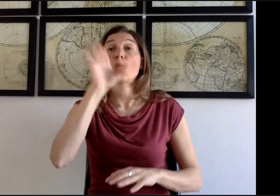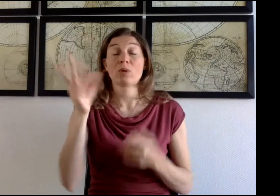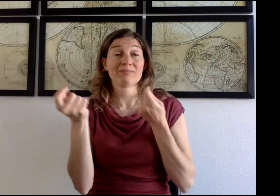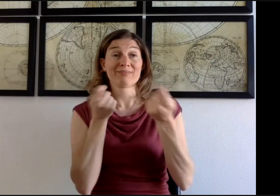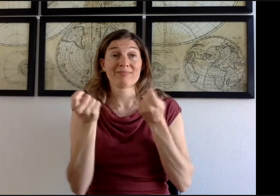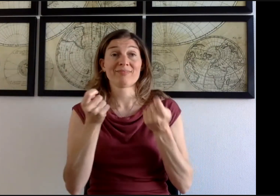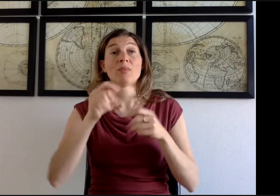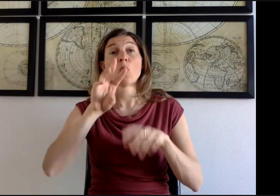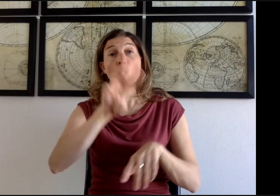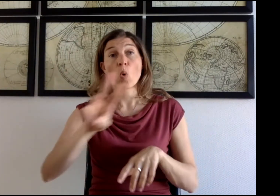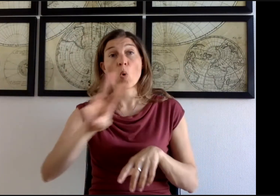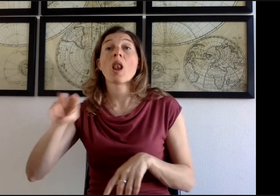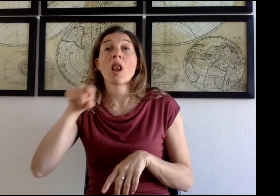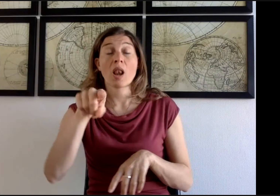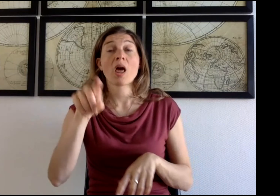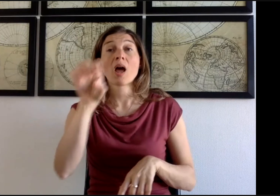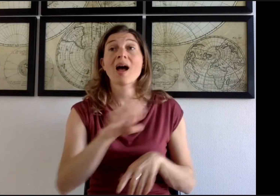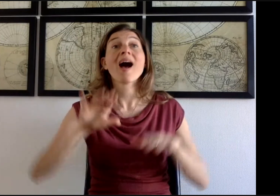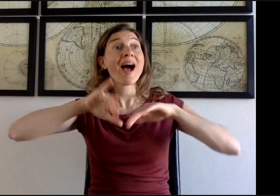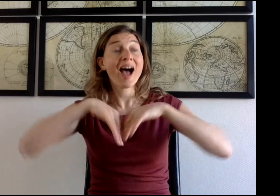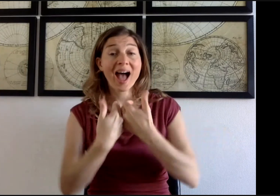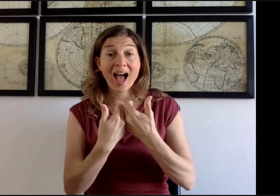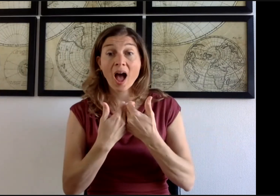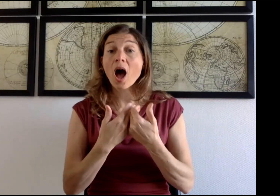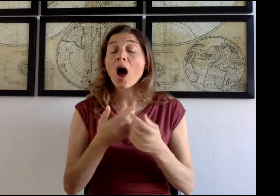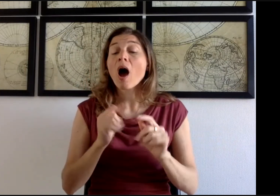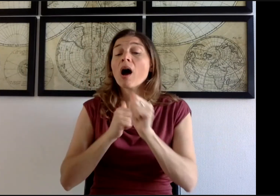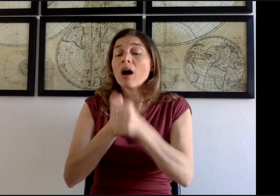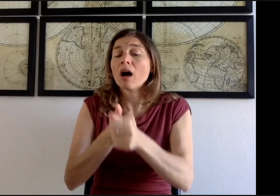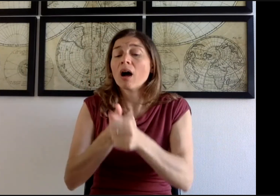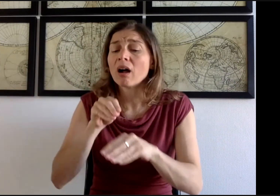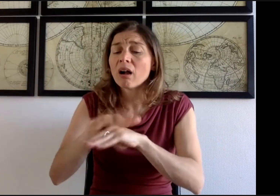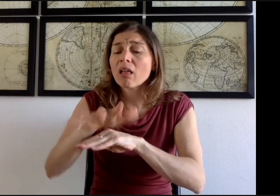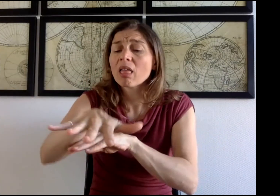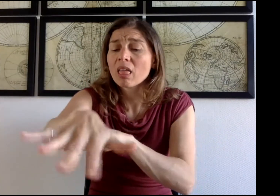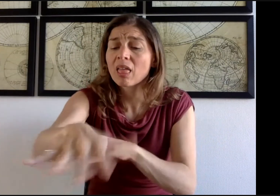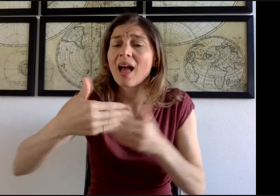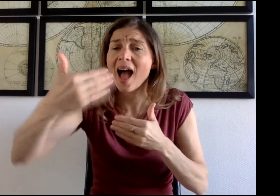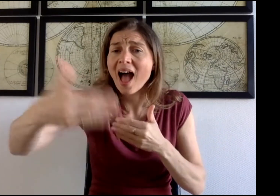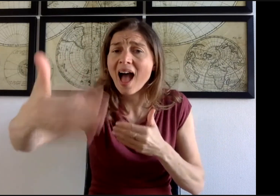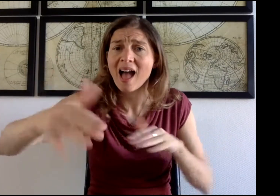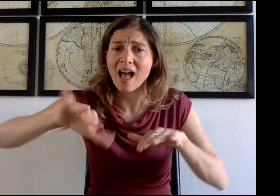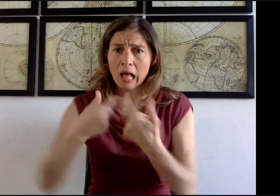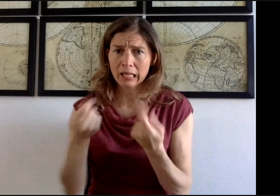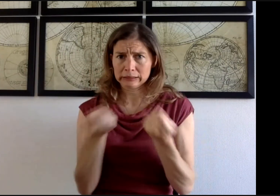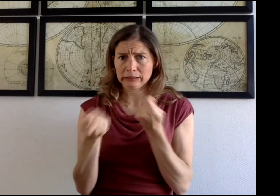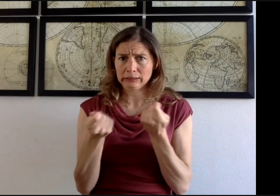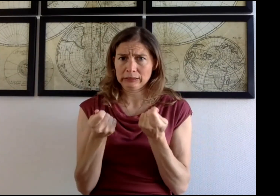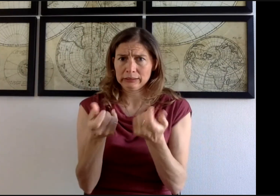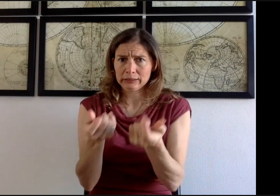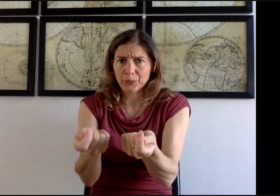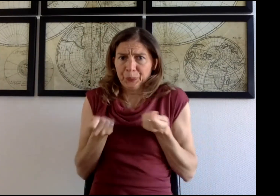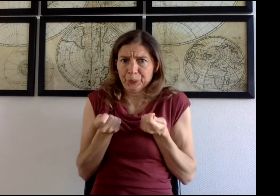on how to mitigate consequences, how to anticipate, and after the crisis how we can learn and how we can find solutions,